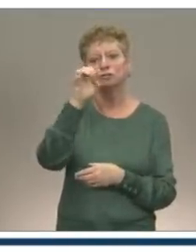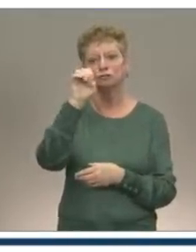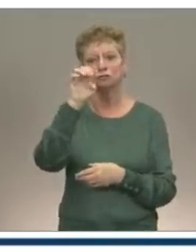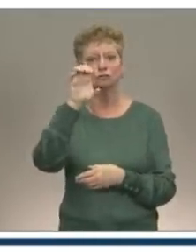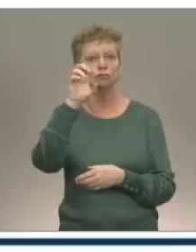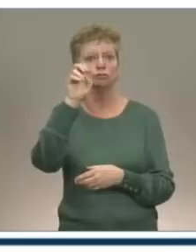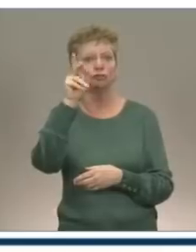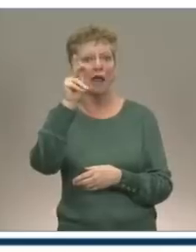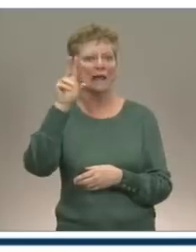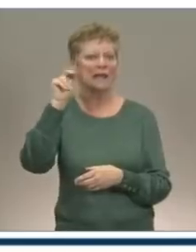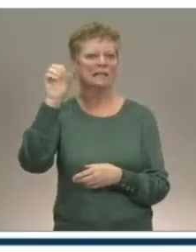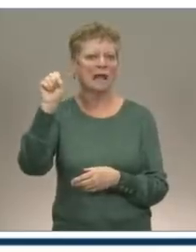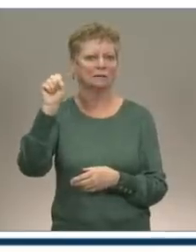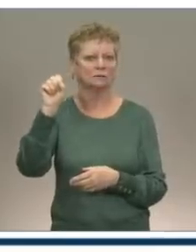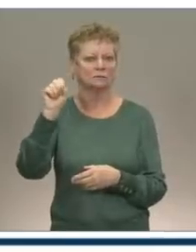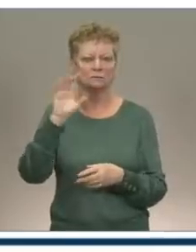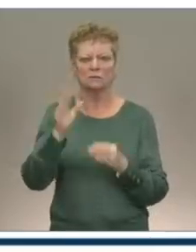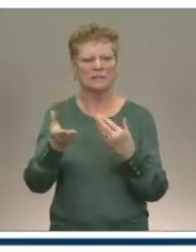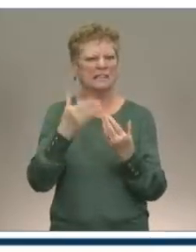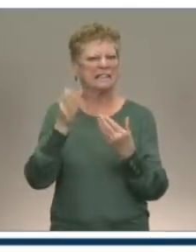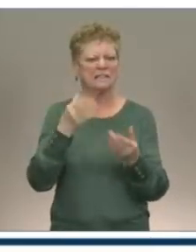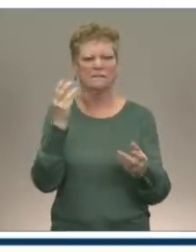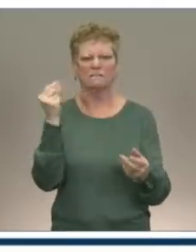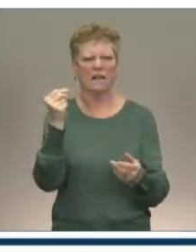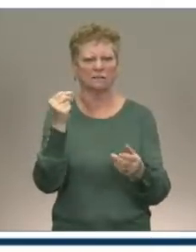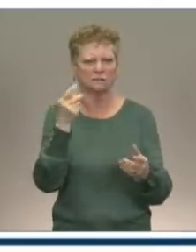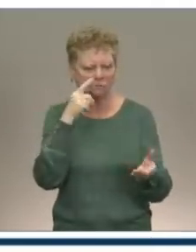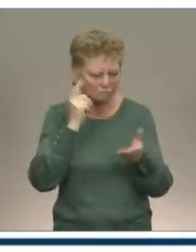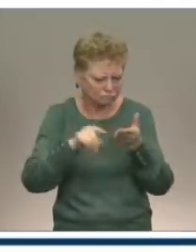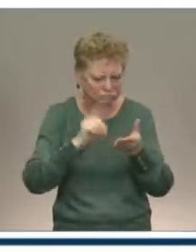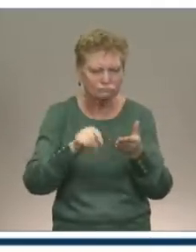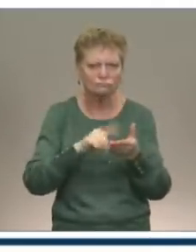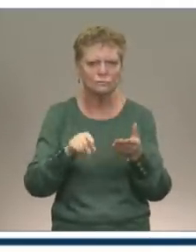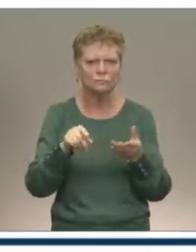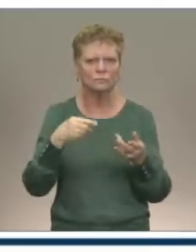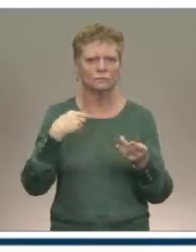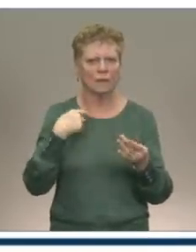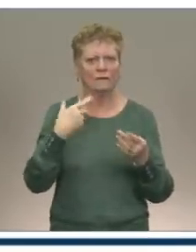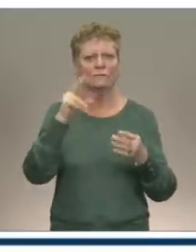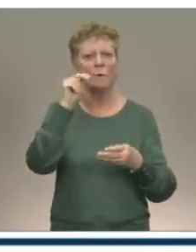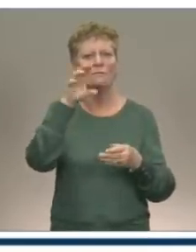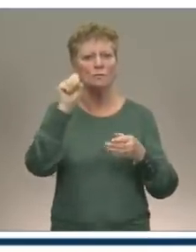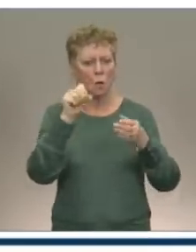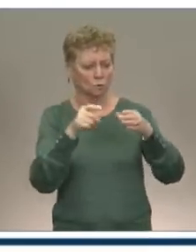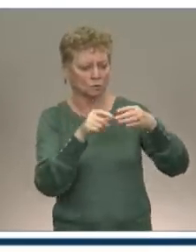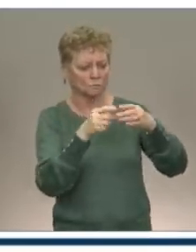are fully vaccinated and have a nova scotian or canadian qr code it's free and available from the